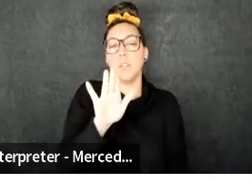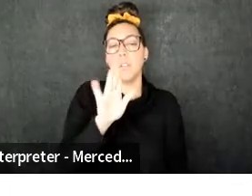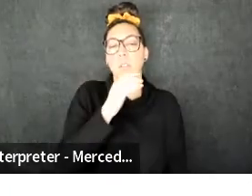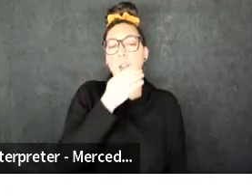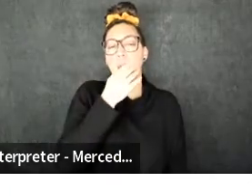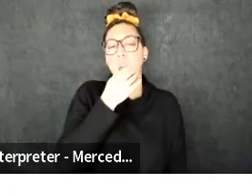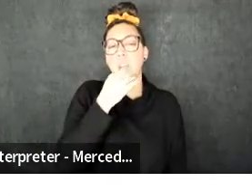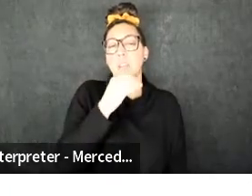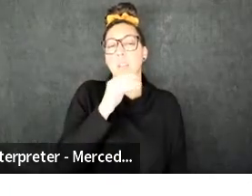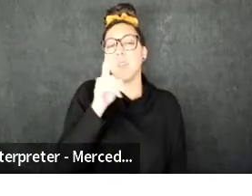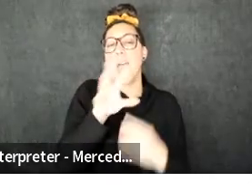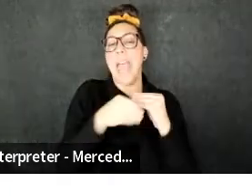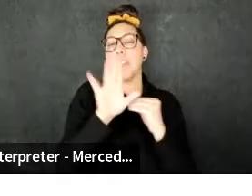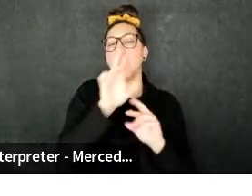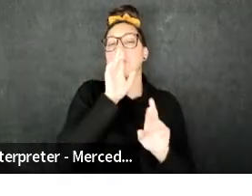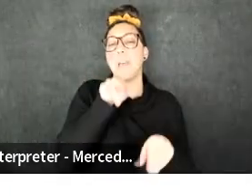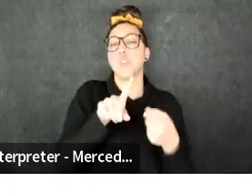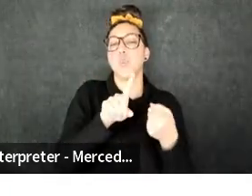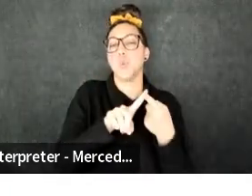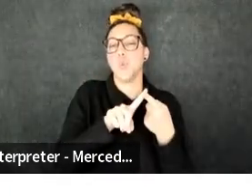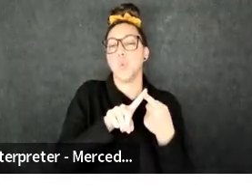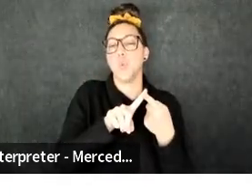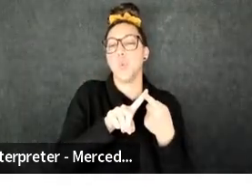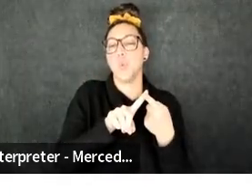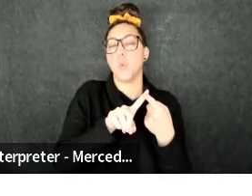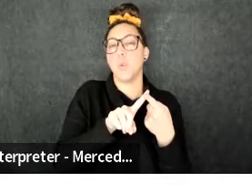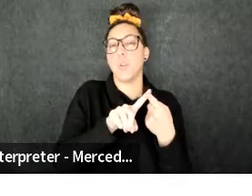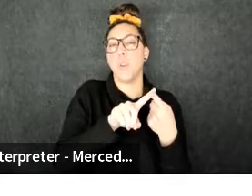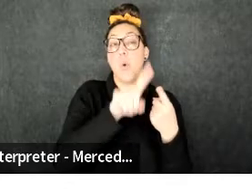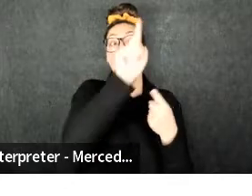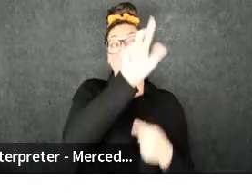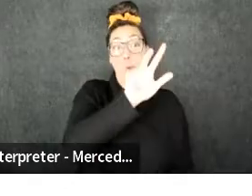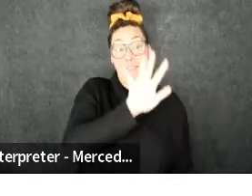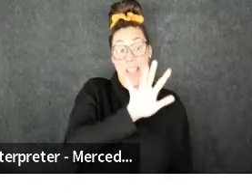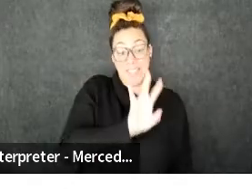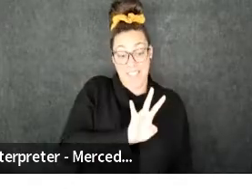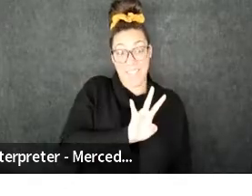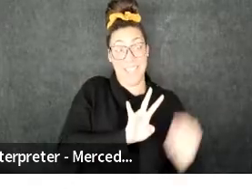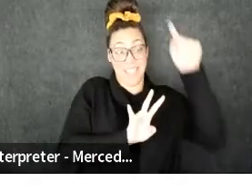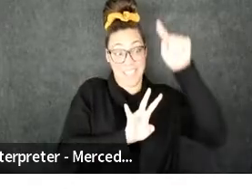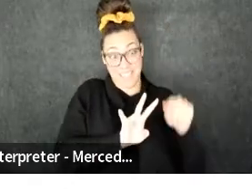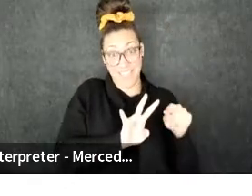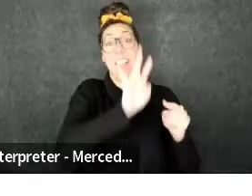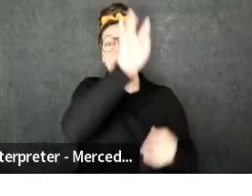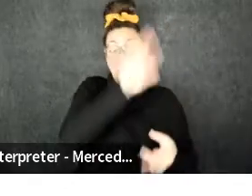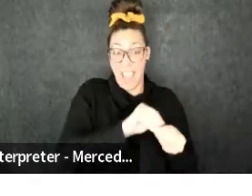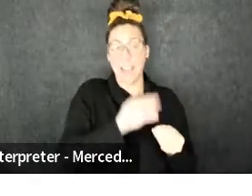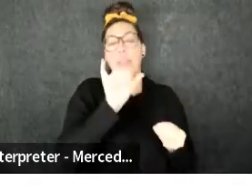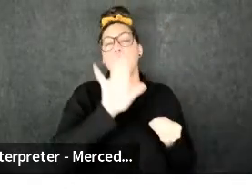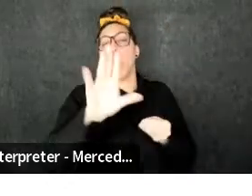So if you add one statement one, three, five and seven, your scores for those statements you will equal